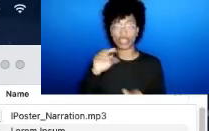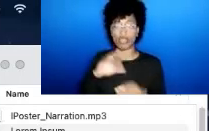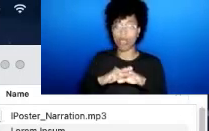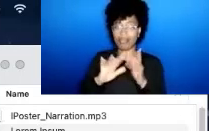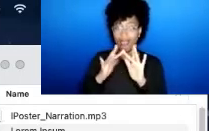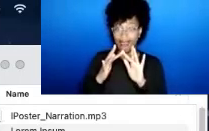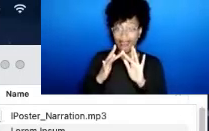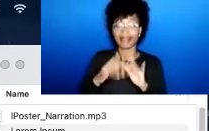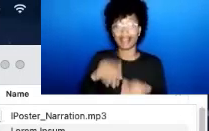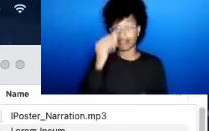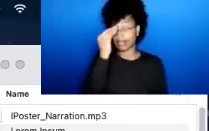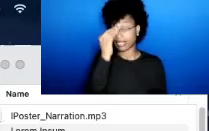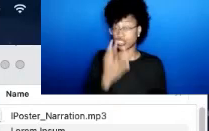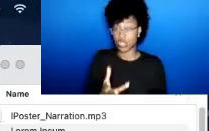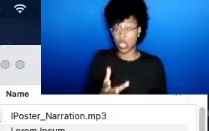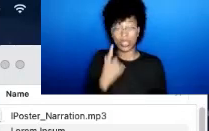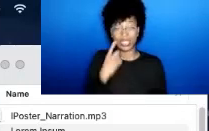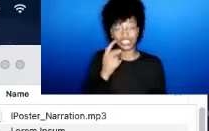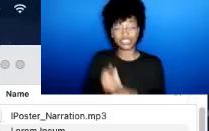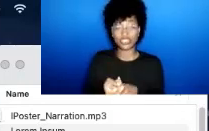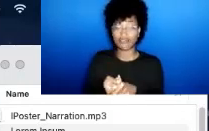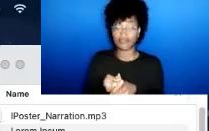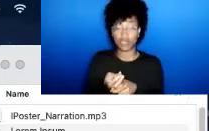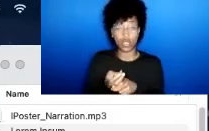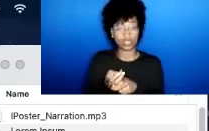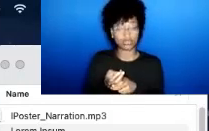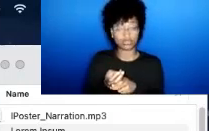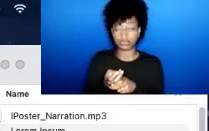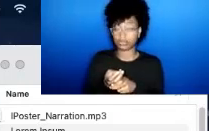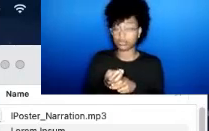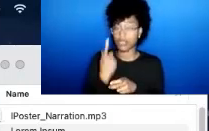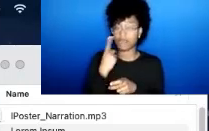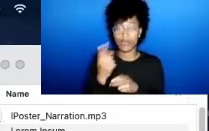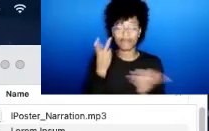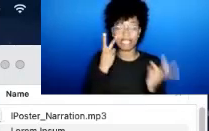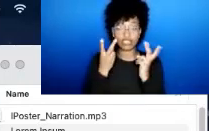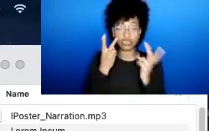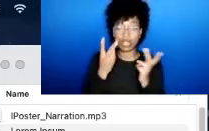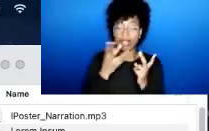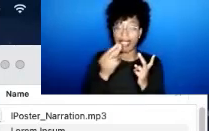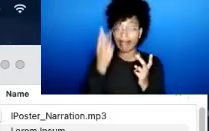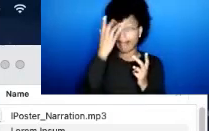very difficult, again, for certain 07:04:20 visual and cognitive impairments